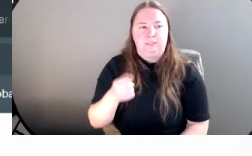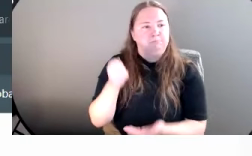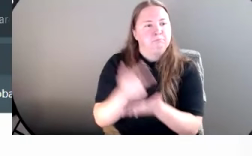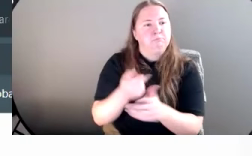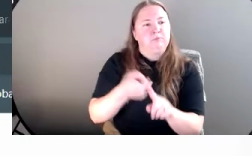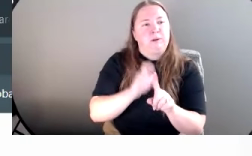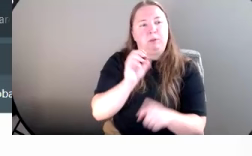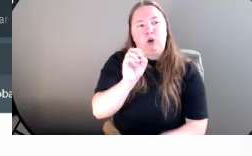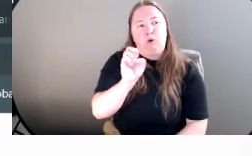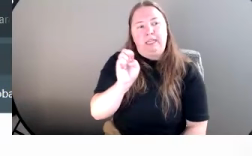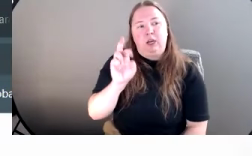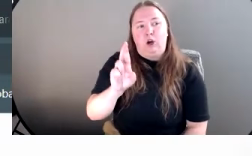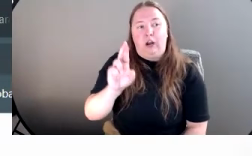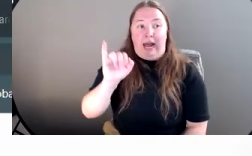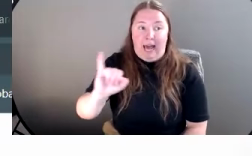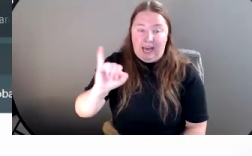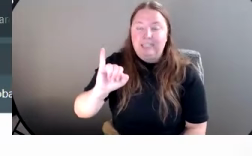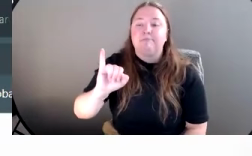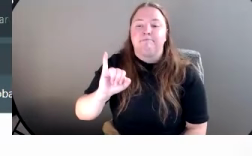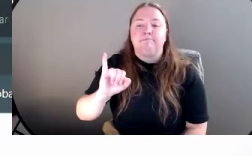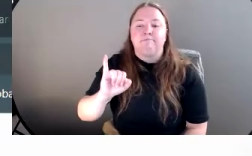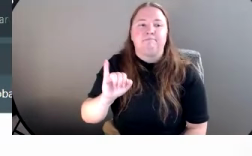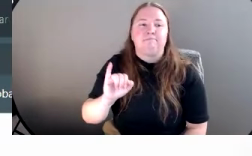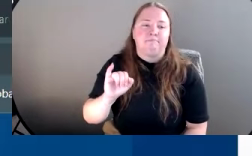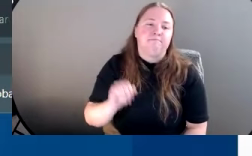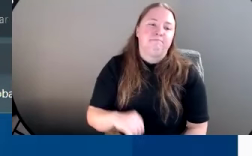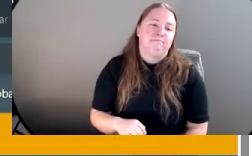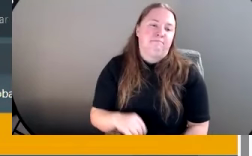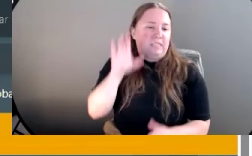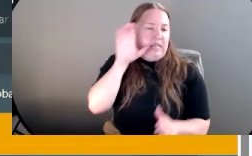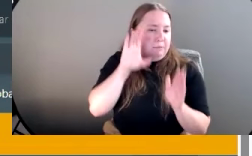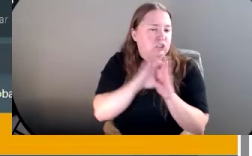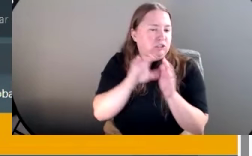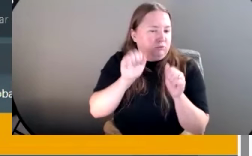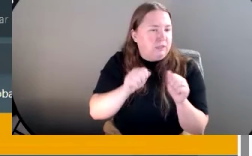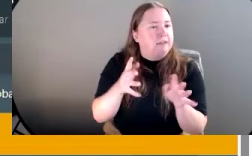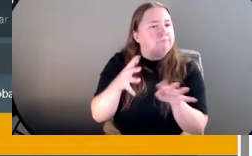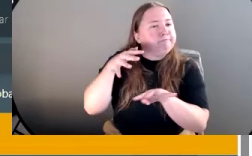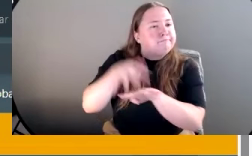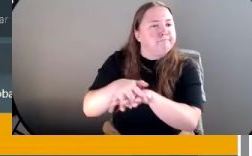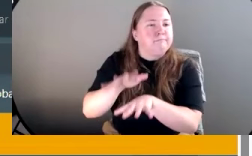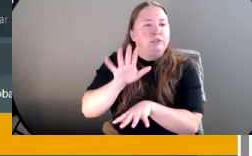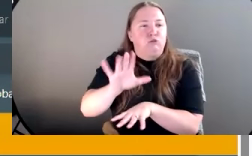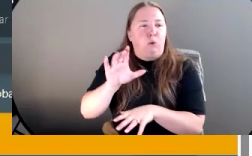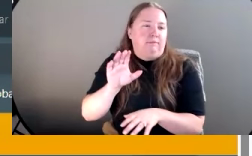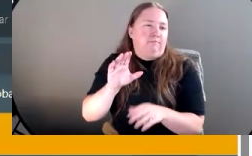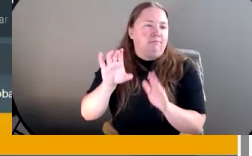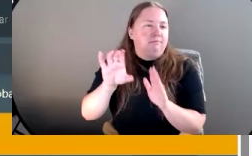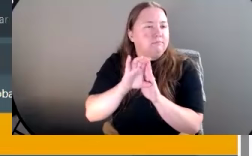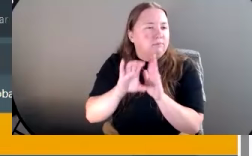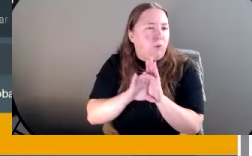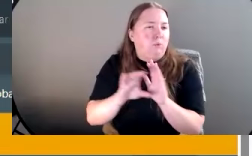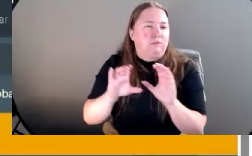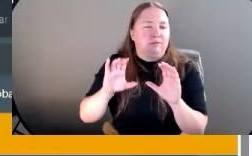provide Creative commons licensed images that you can embed into your, materials. All right.